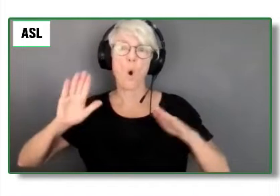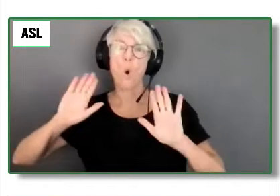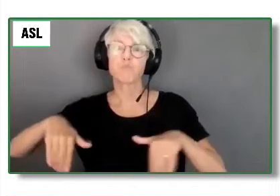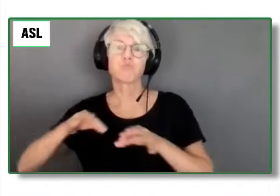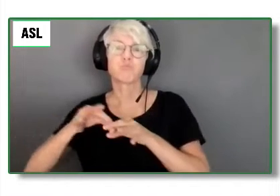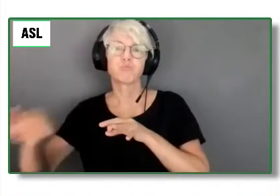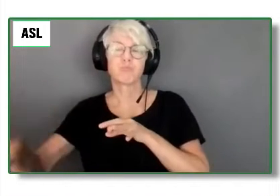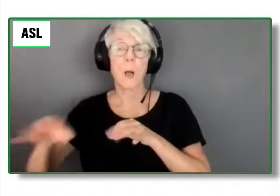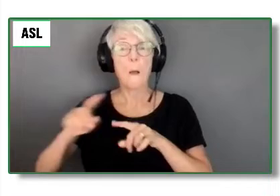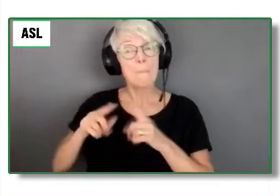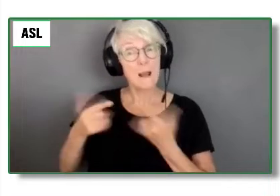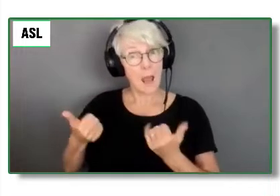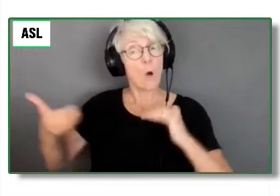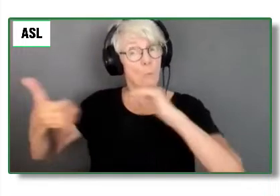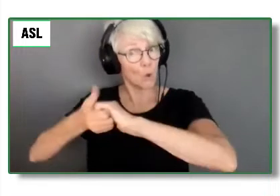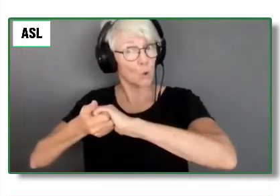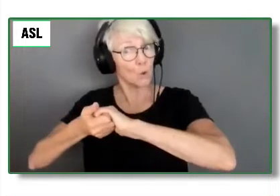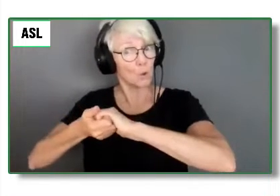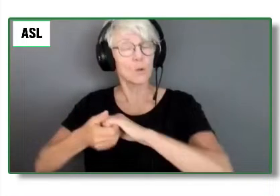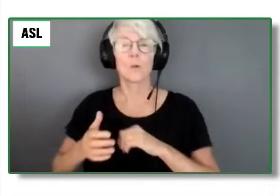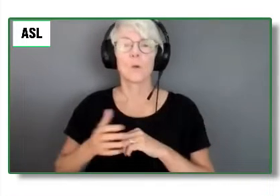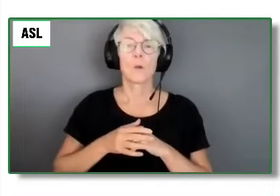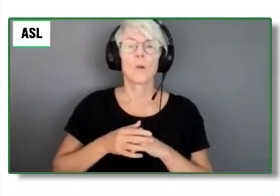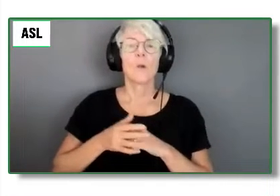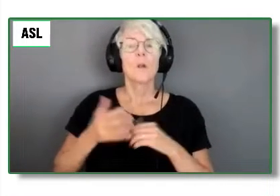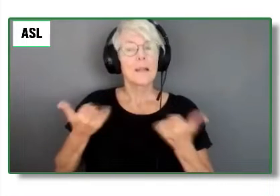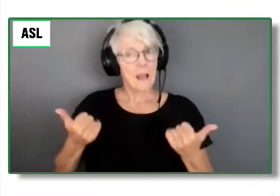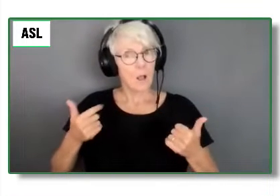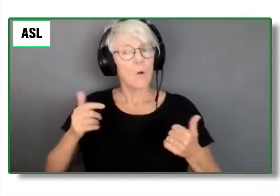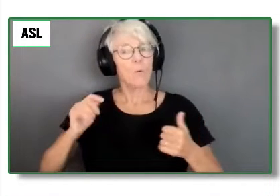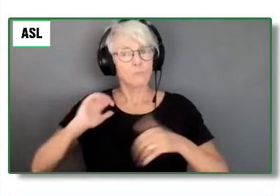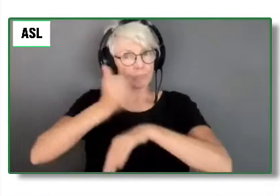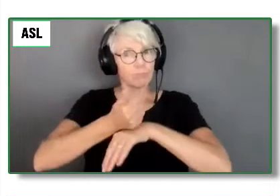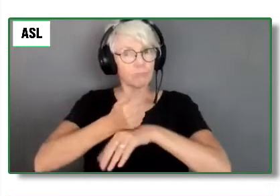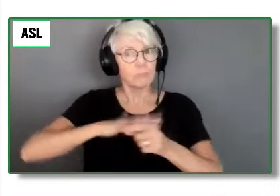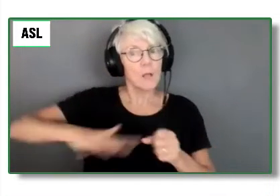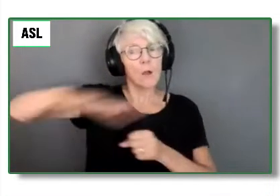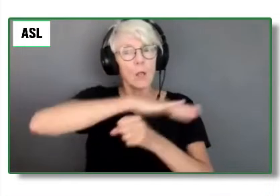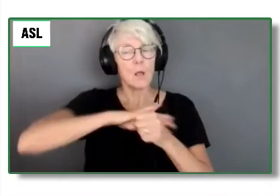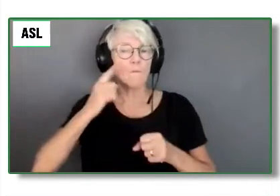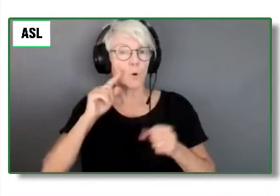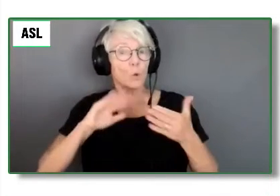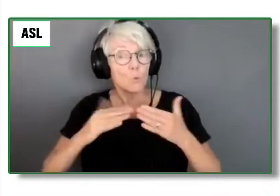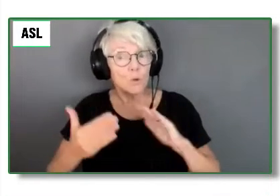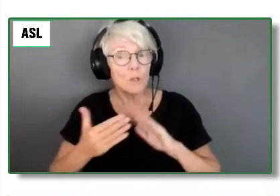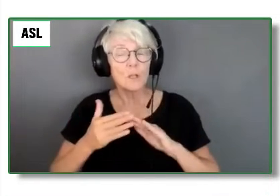We have provided space for community workshops and open houses for GGNRA to